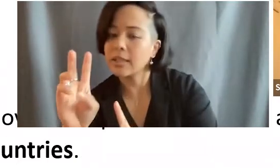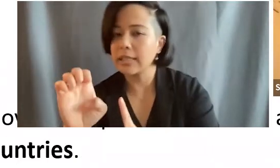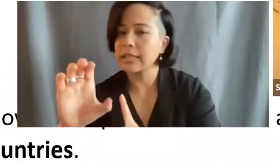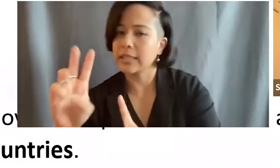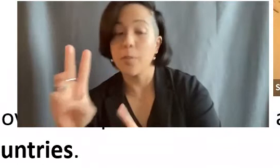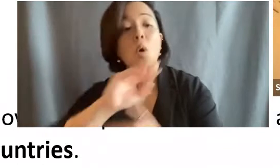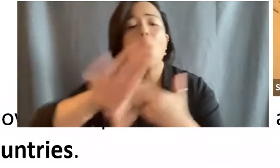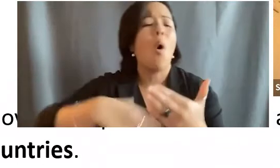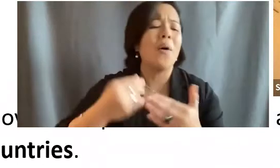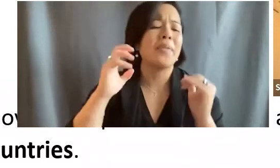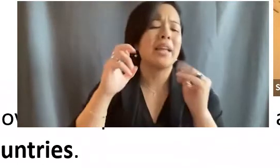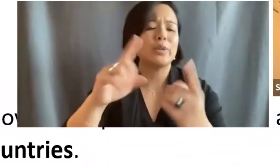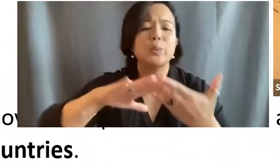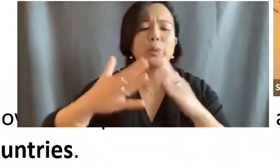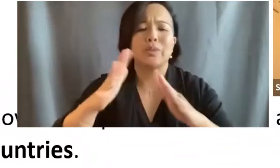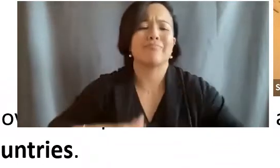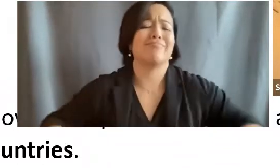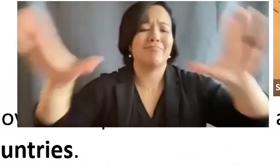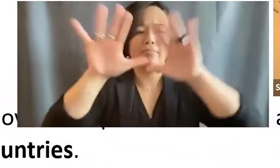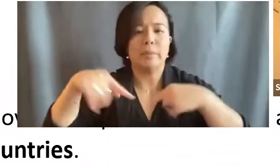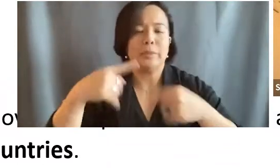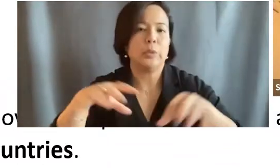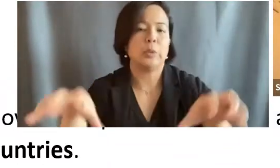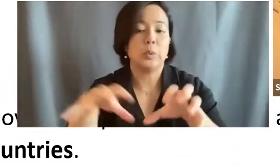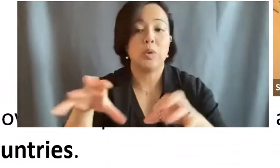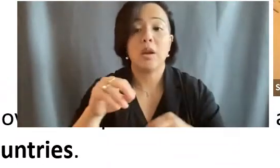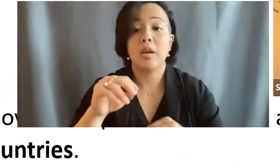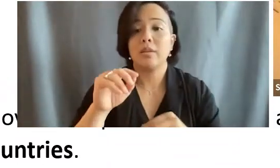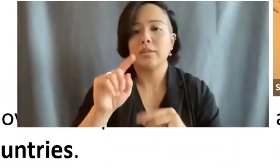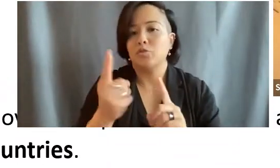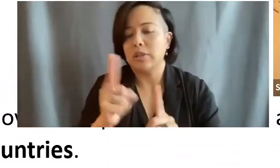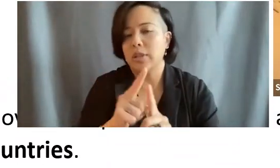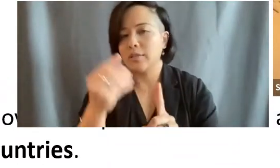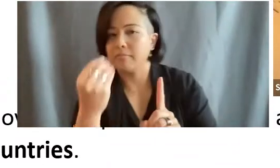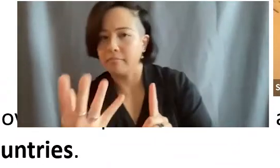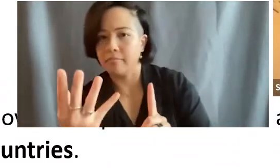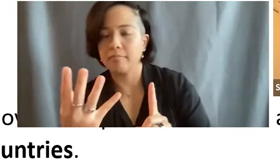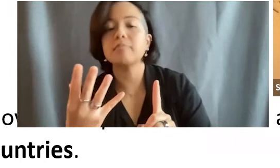been doing and just as an aside, I'd like to say that again in my experience